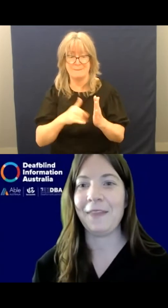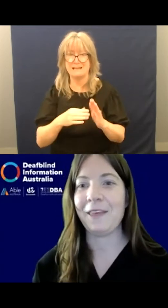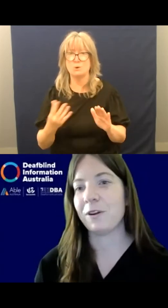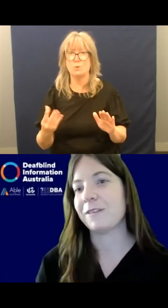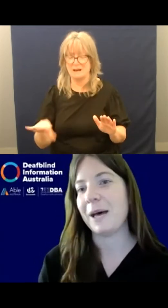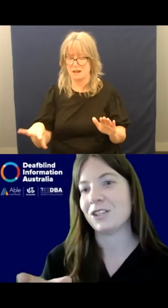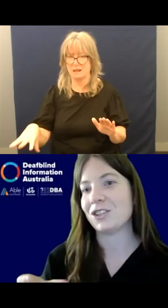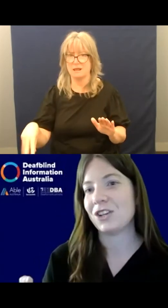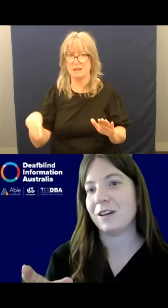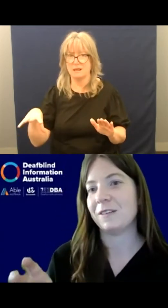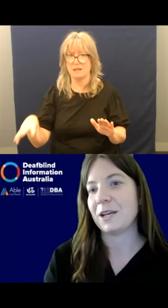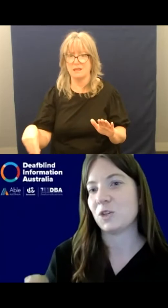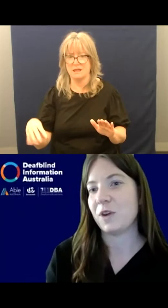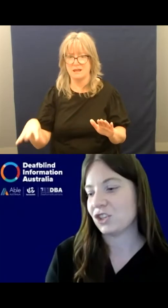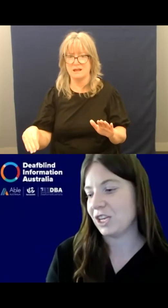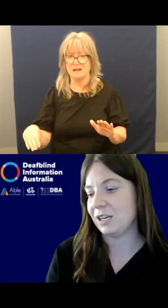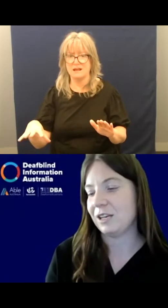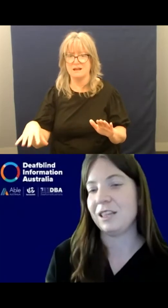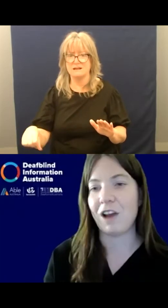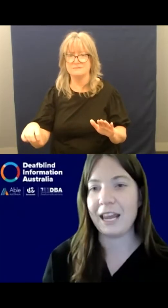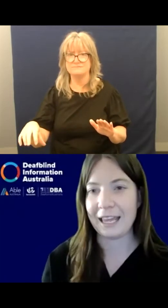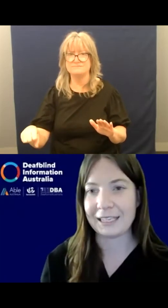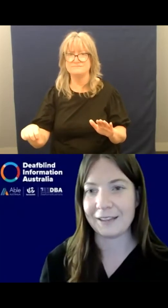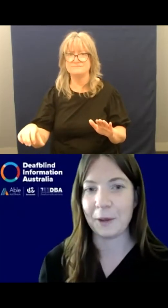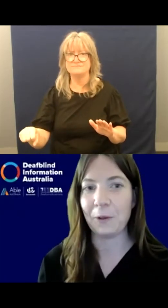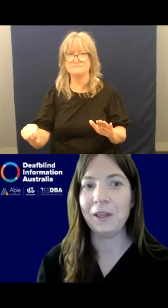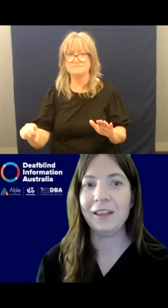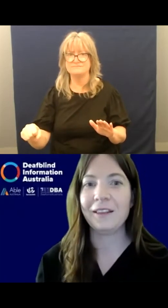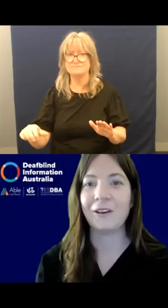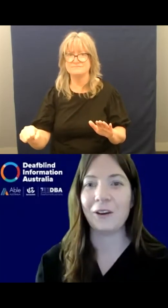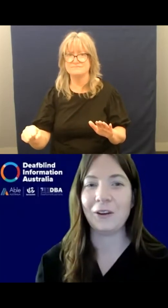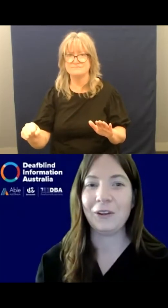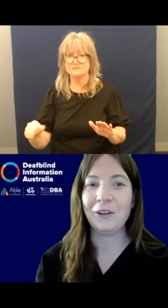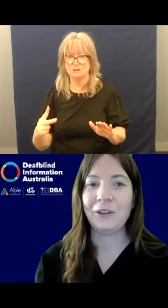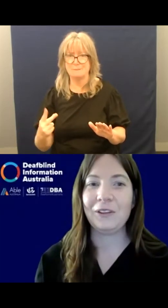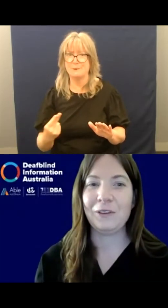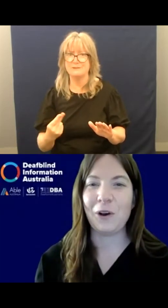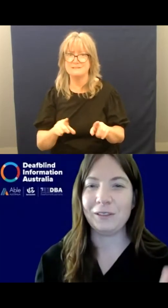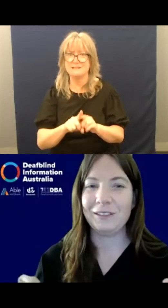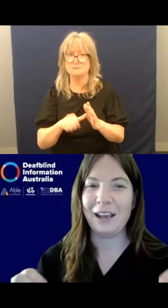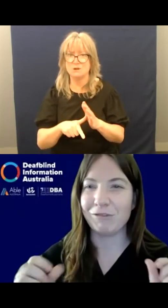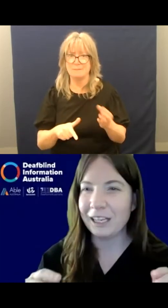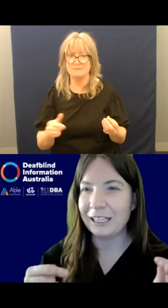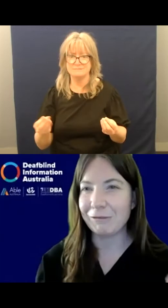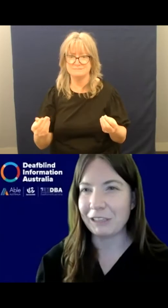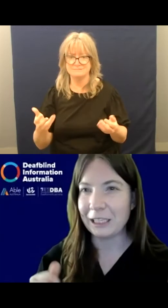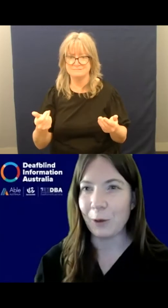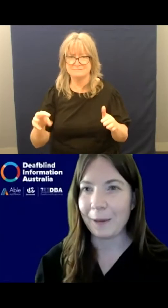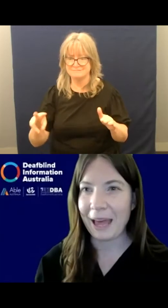got a sponge brush in their right hand as well. So you've got really, really wet paint,